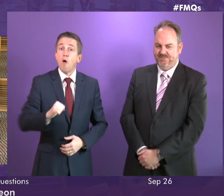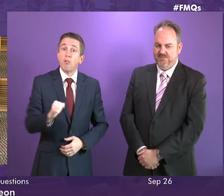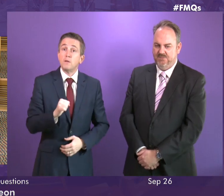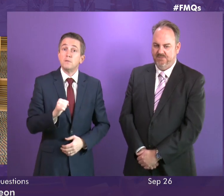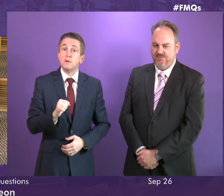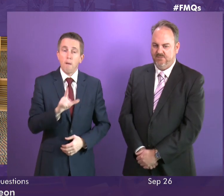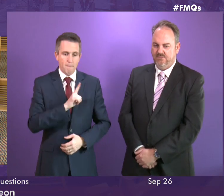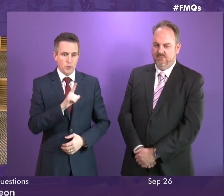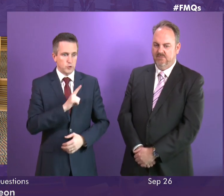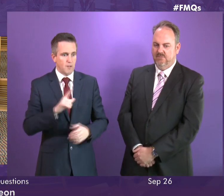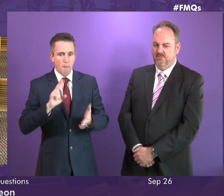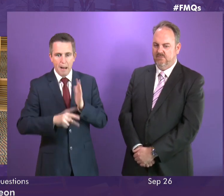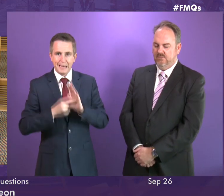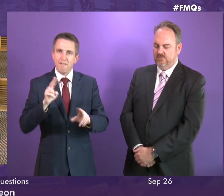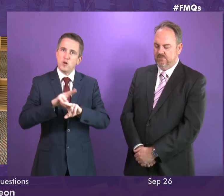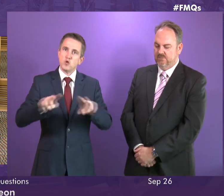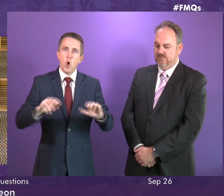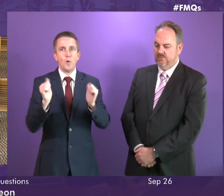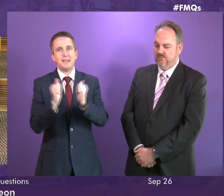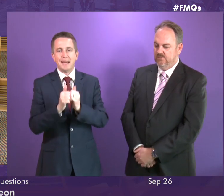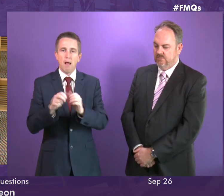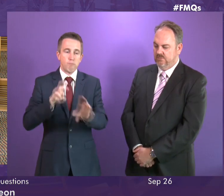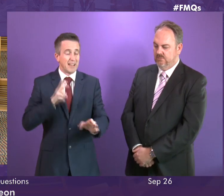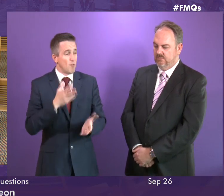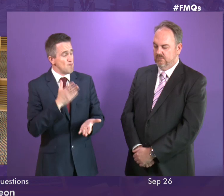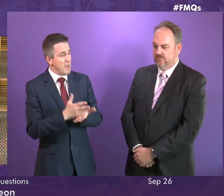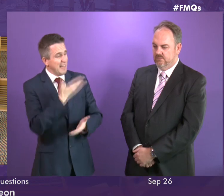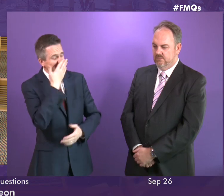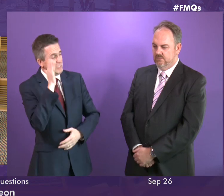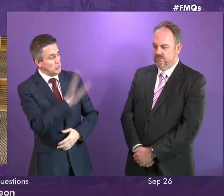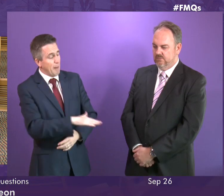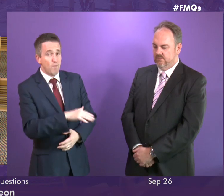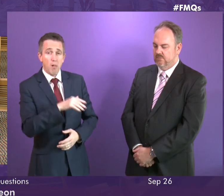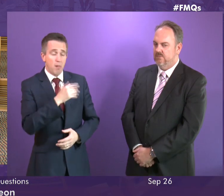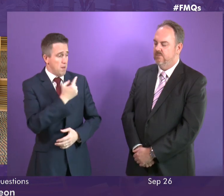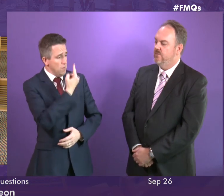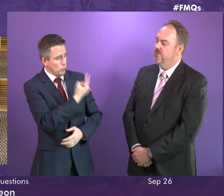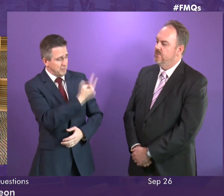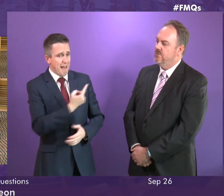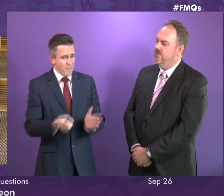cost of a no-deal Brexit. It is shameful that a Conservative member of this Parliament gets